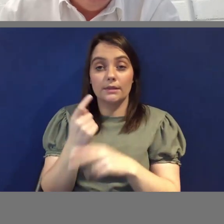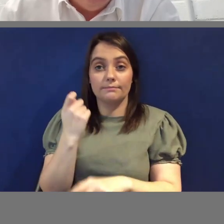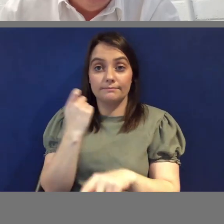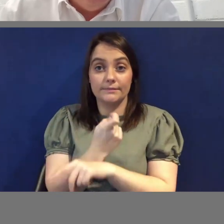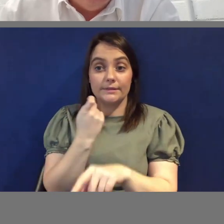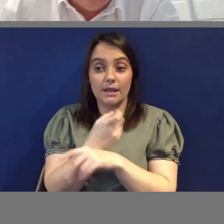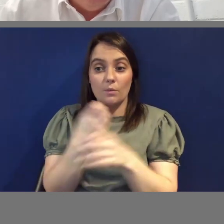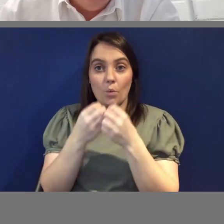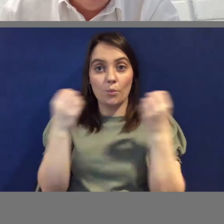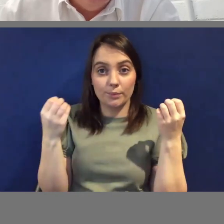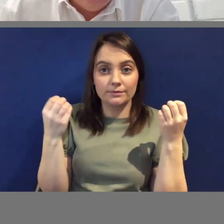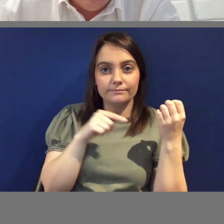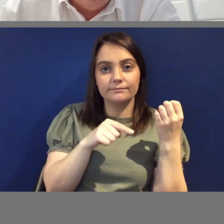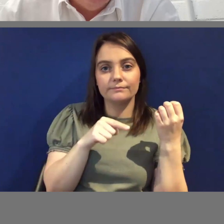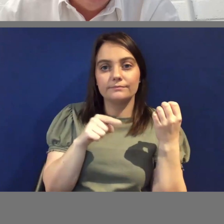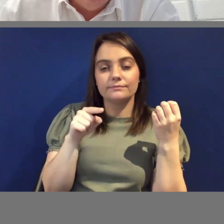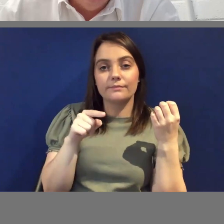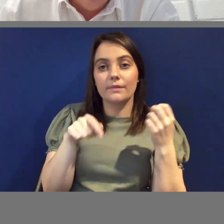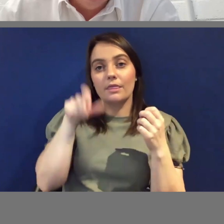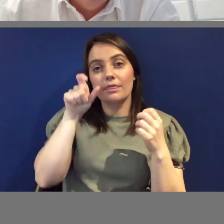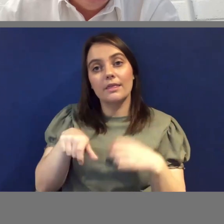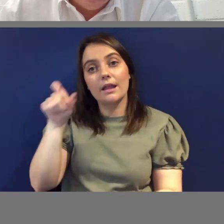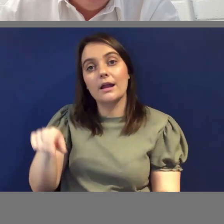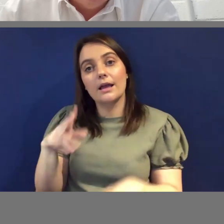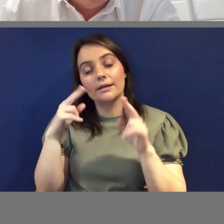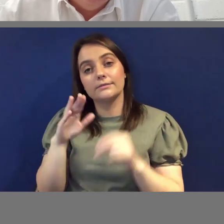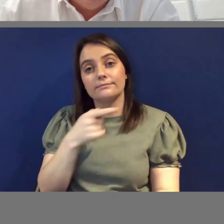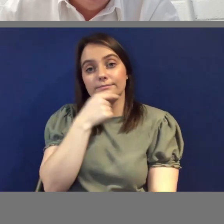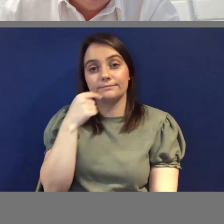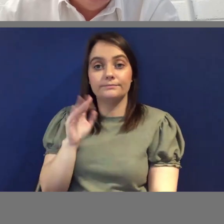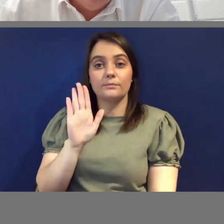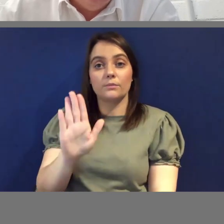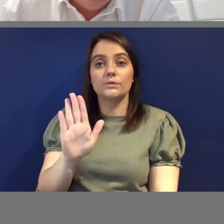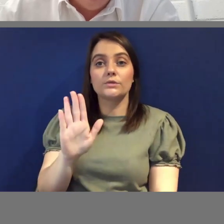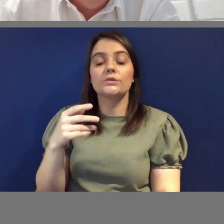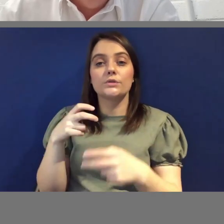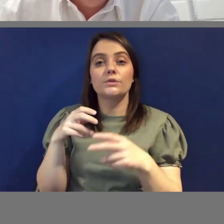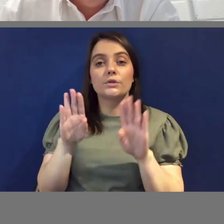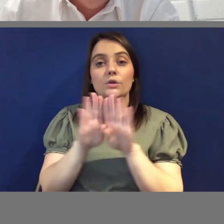the client required that the doors in circulation routes to allow people get out of the lifts get